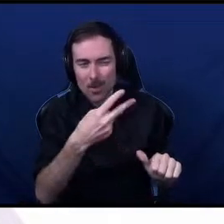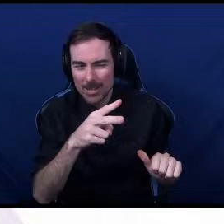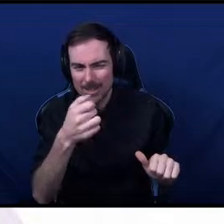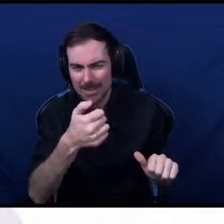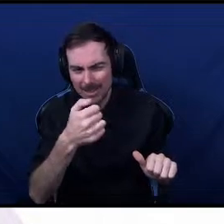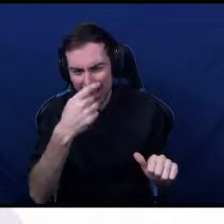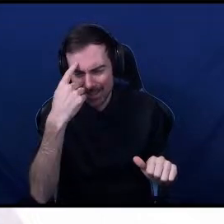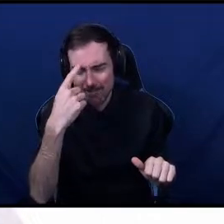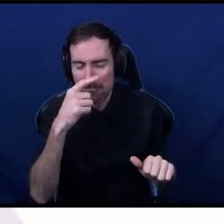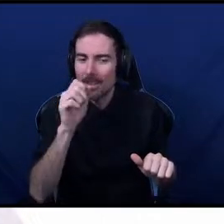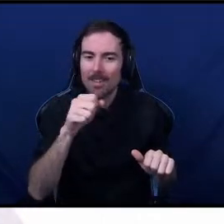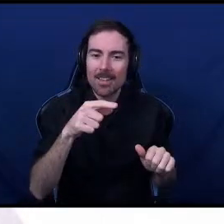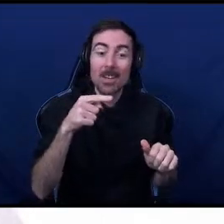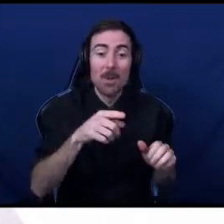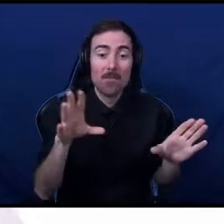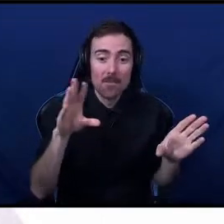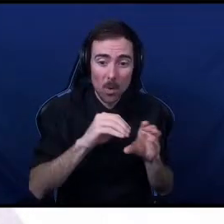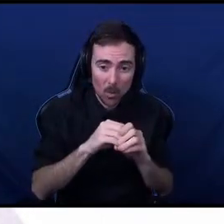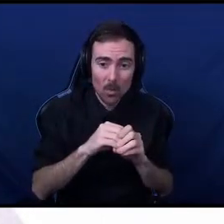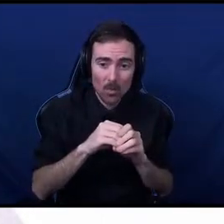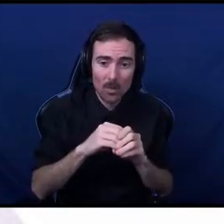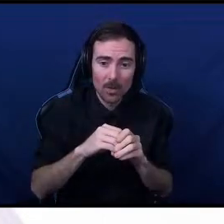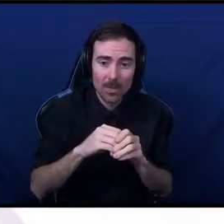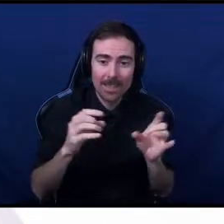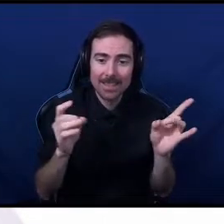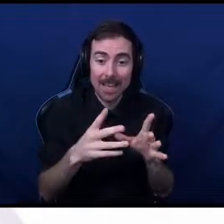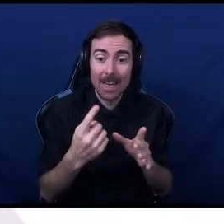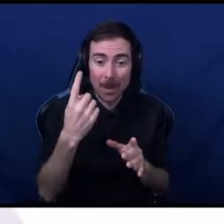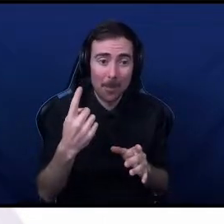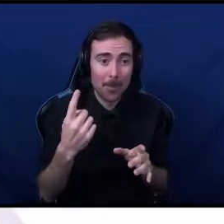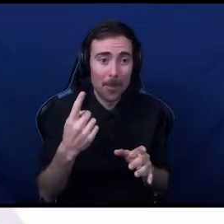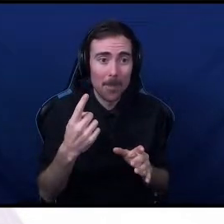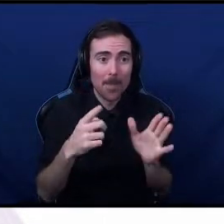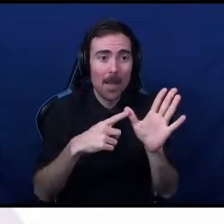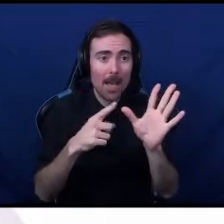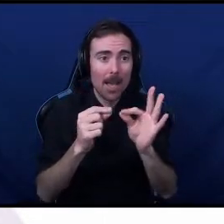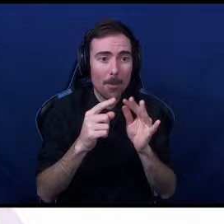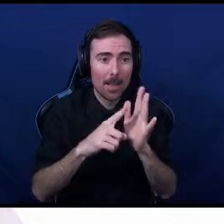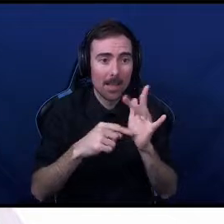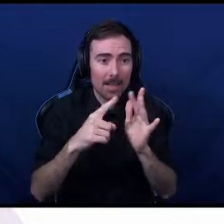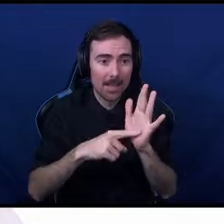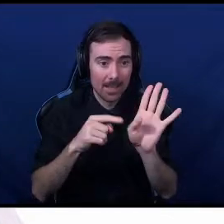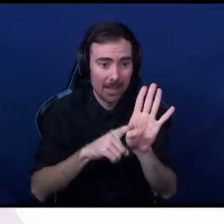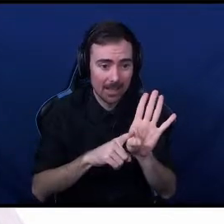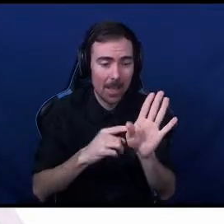she was part of a startup at that time, ability made, she has gone on to become an incredible user experience designer and